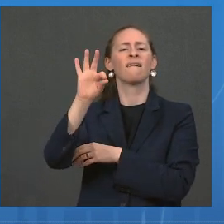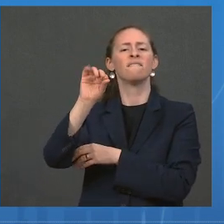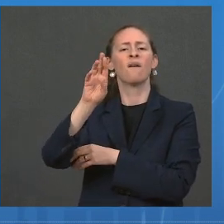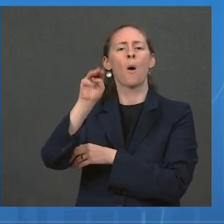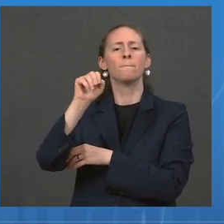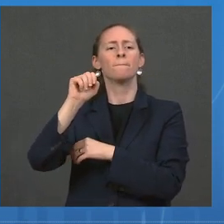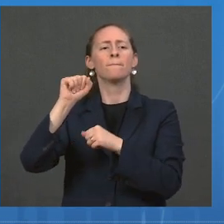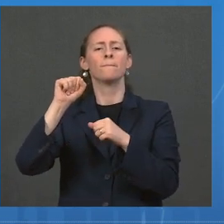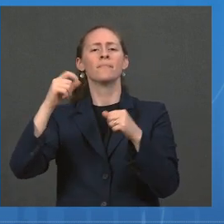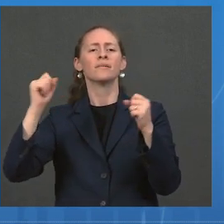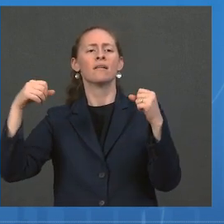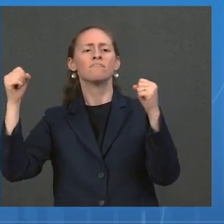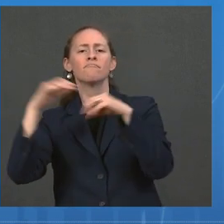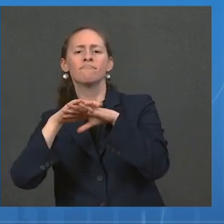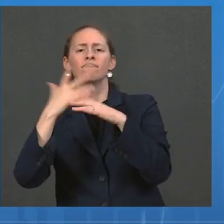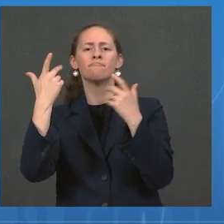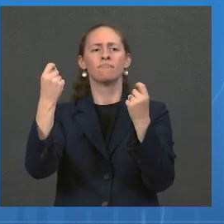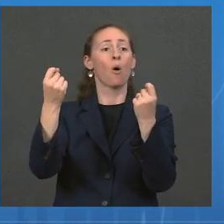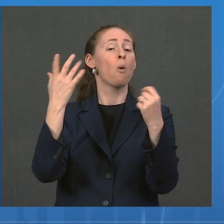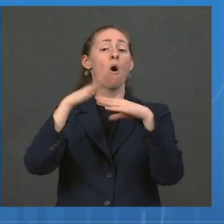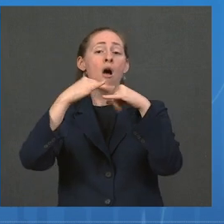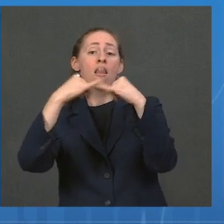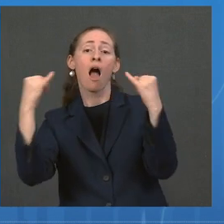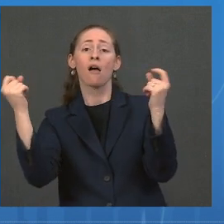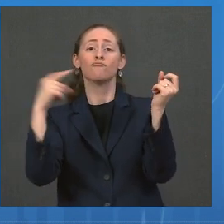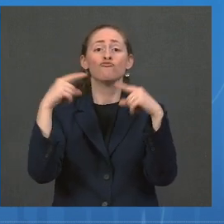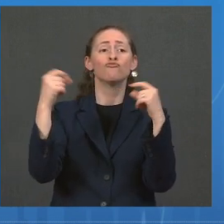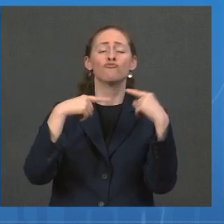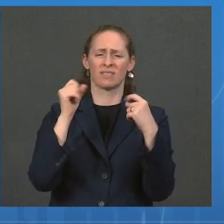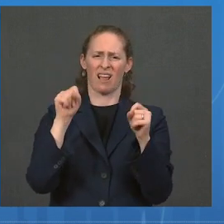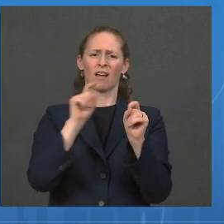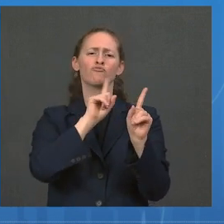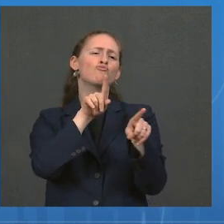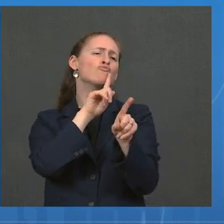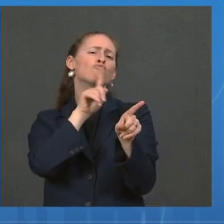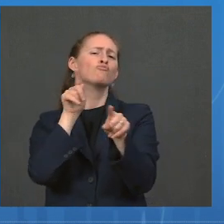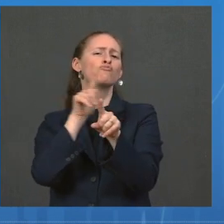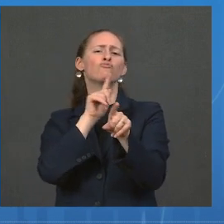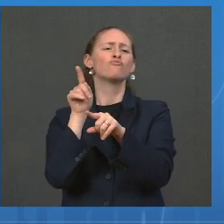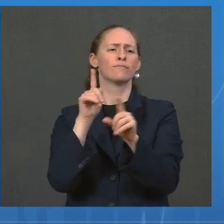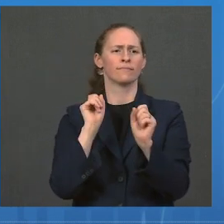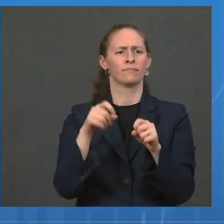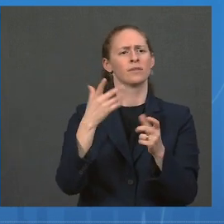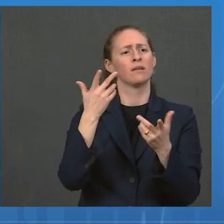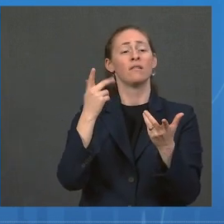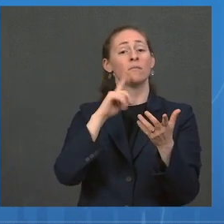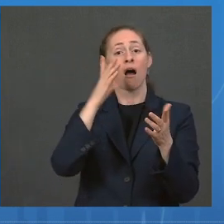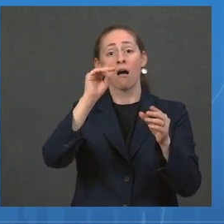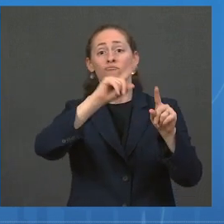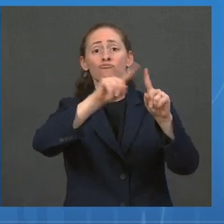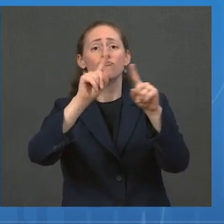And with all of this, we will make sure that we are reaching parents in their language and through the people they trust.